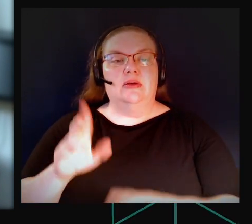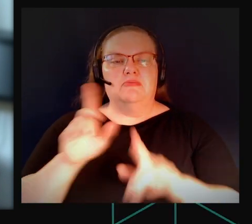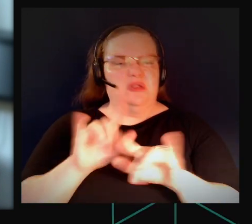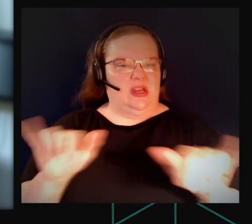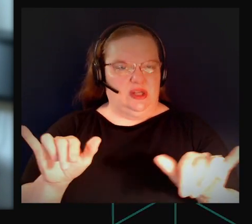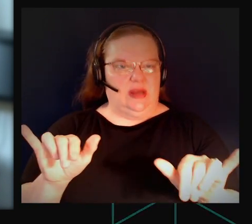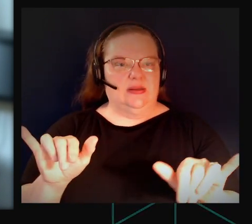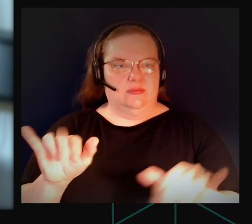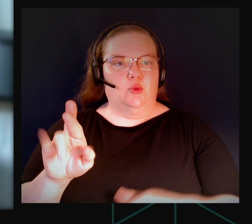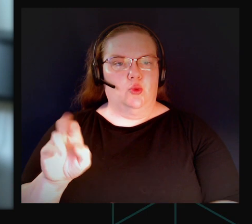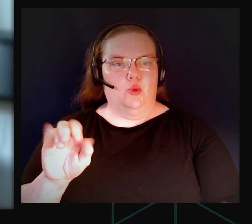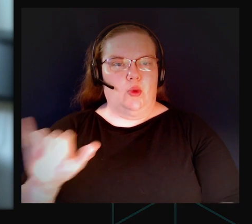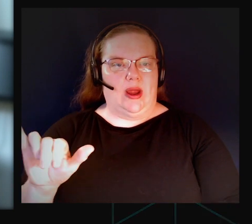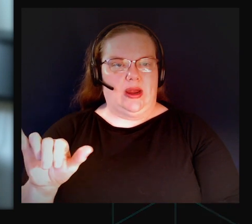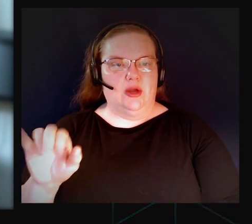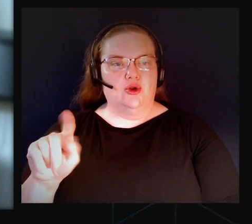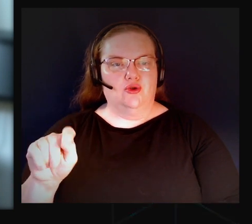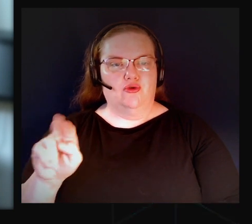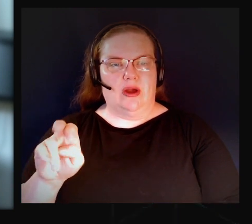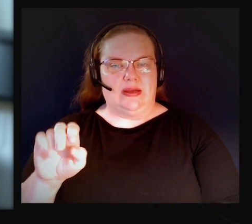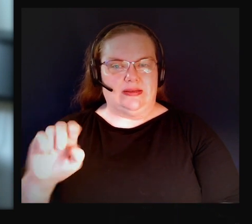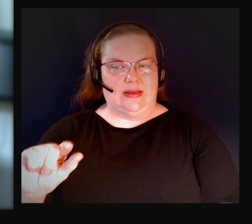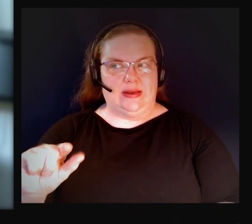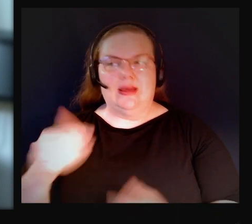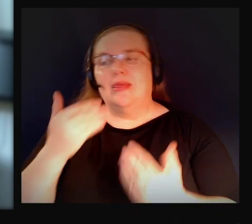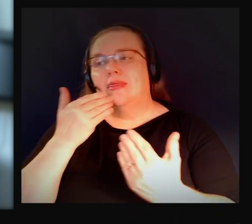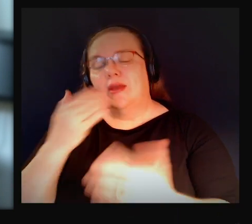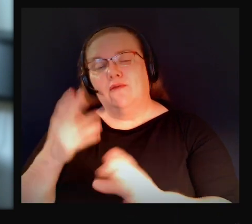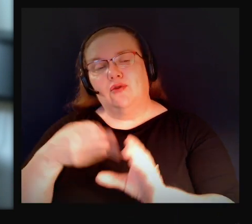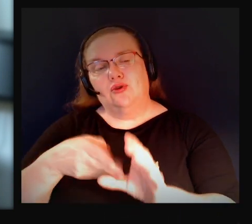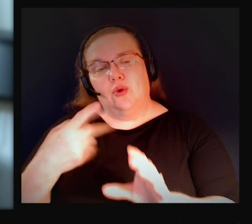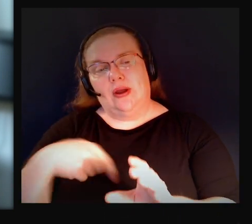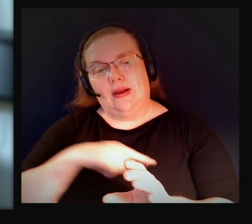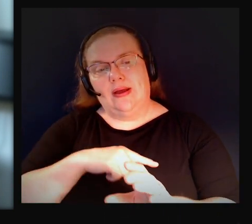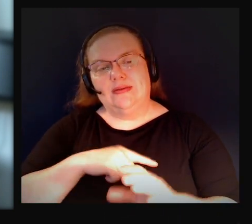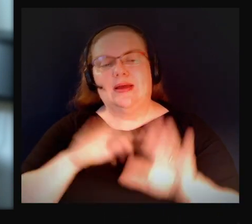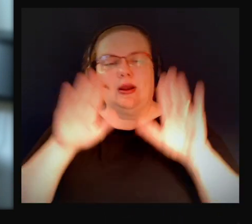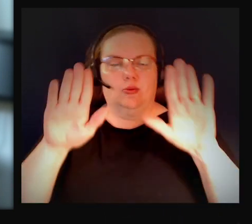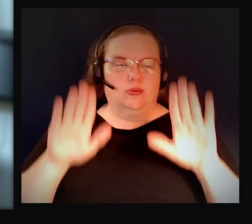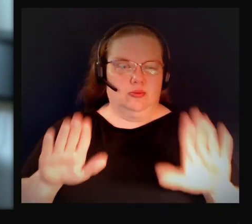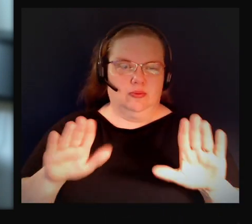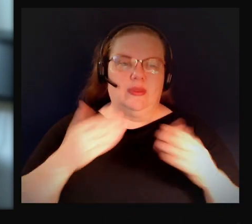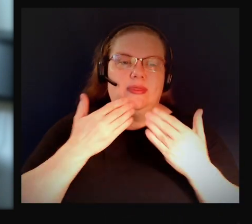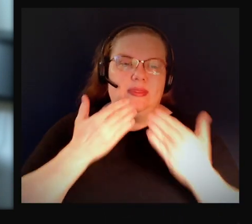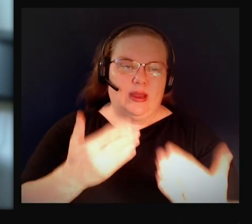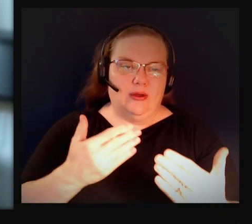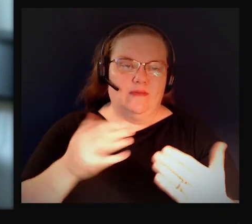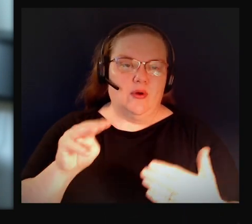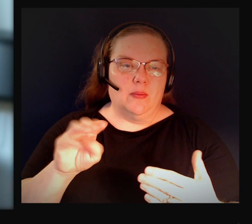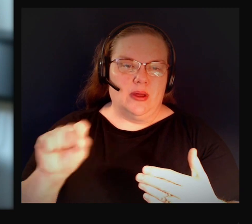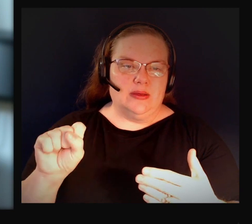So thank you for joining us today and a big thank you to our friends at Microsoft for inviting us to talk about "Achieving Real-Time Ray Tracing on Xbox